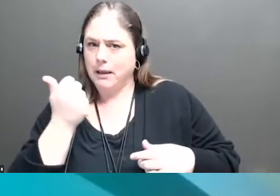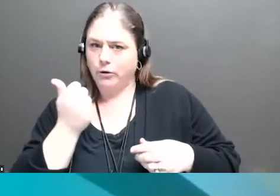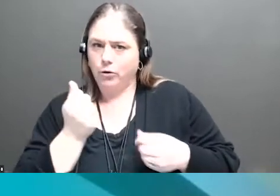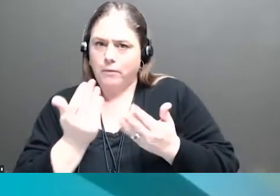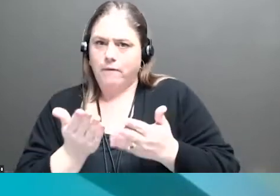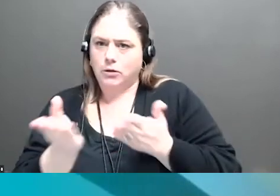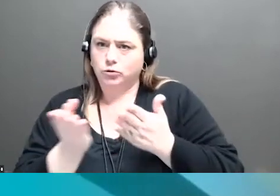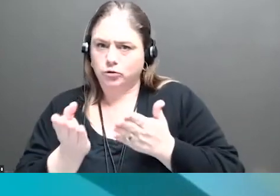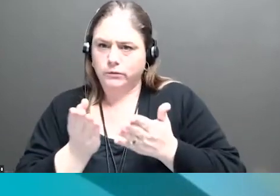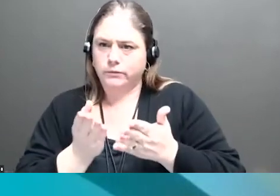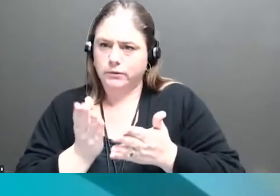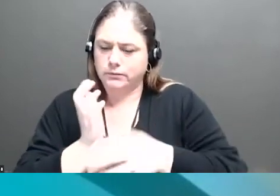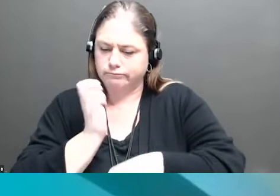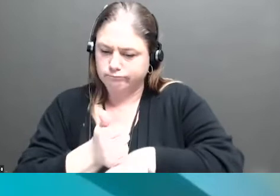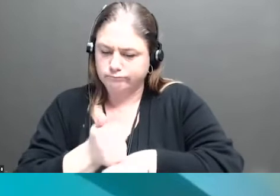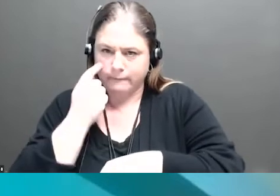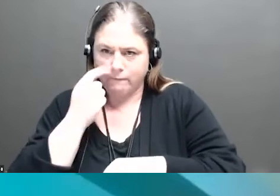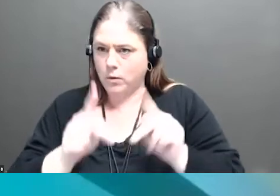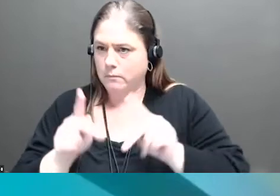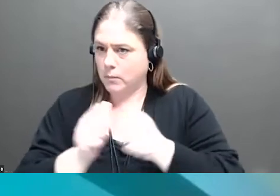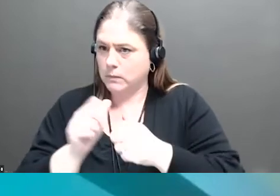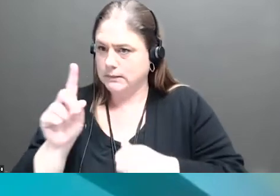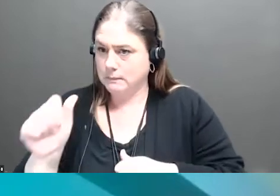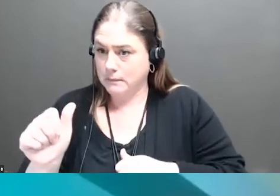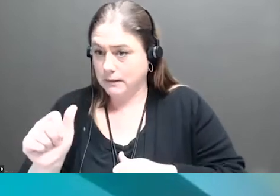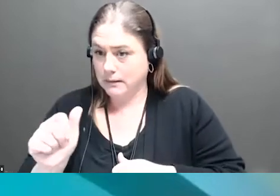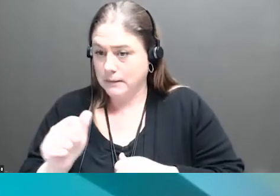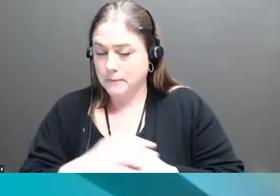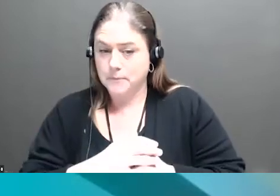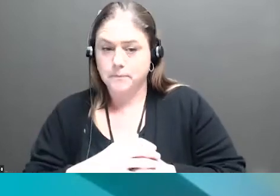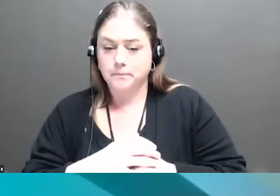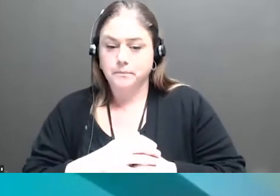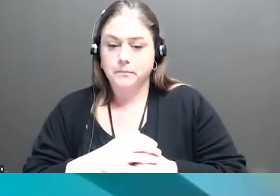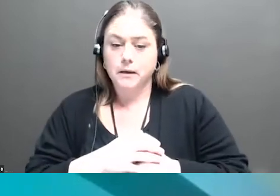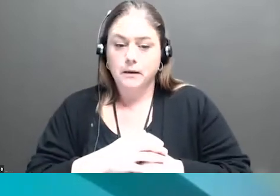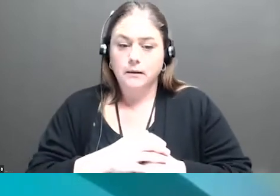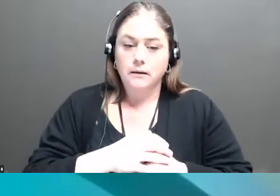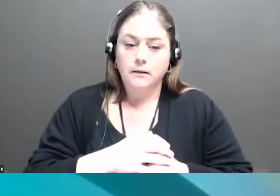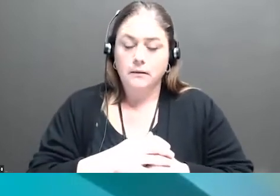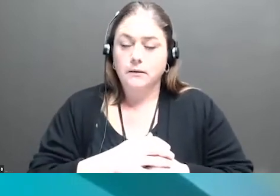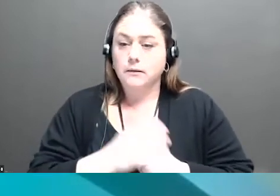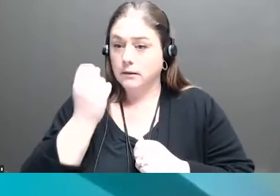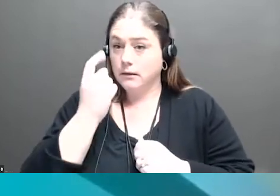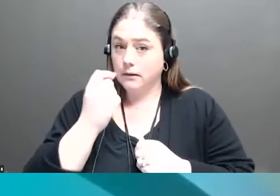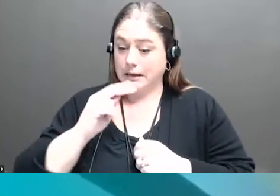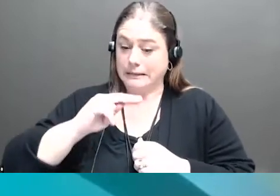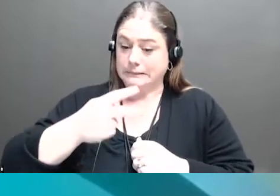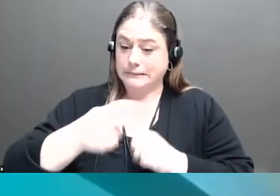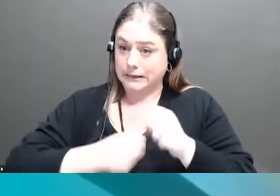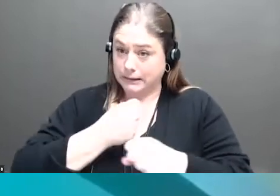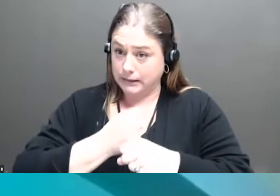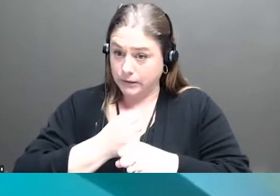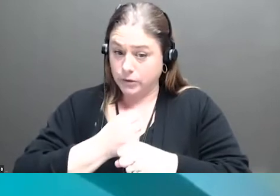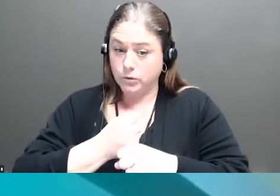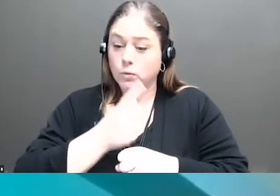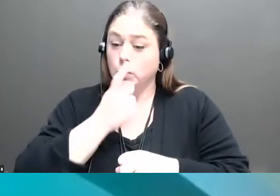In the second year, mentees who continued to approach employment service providers found some